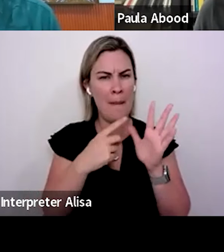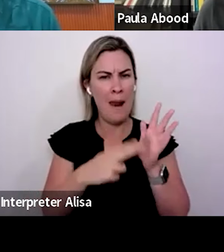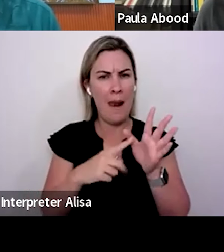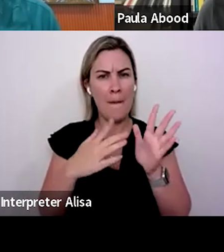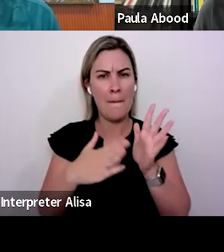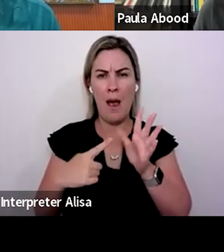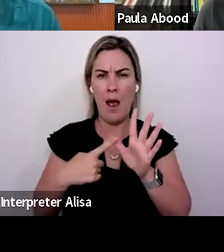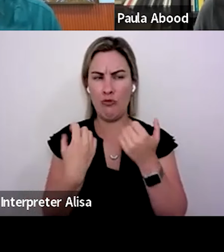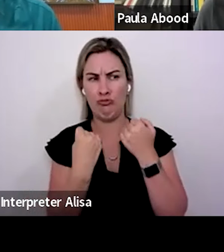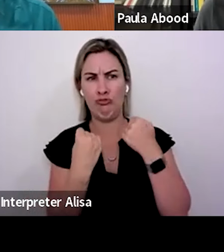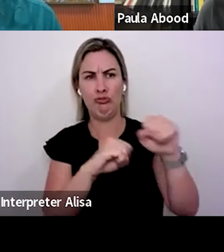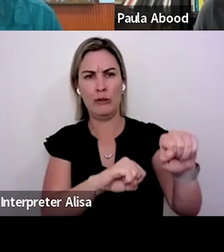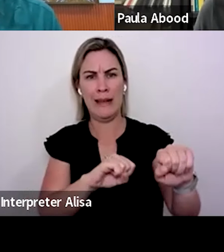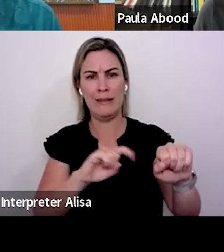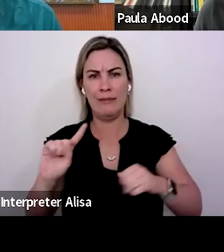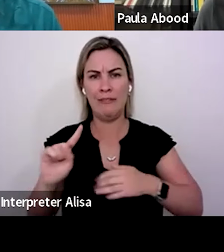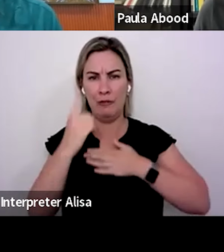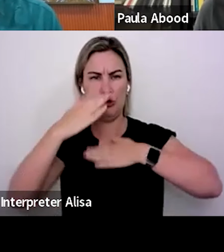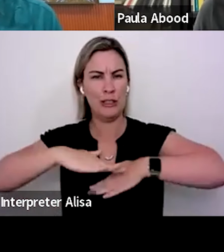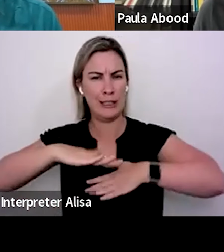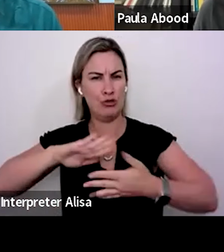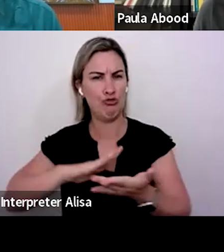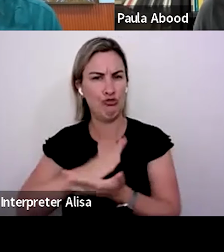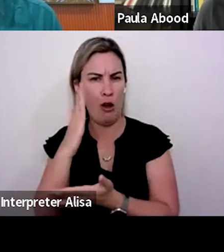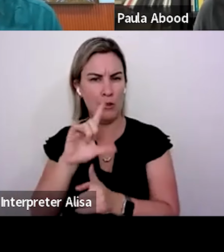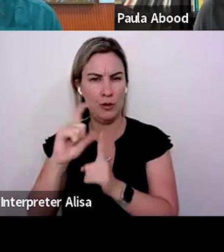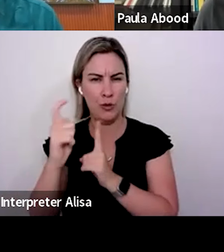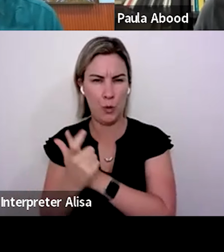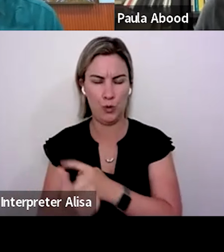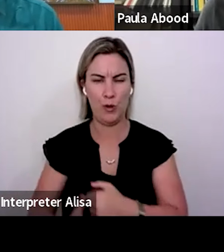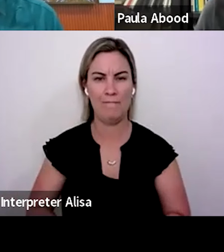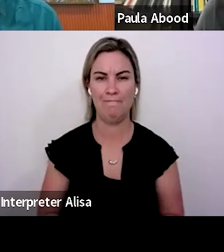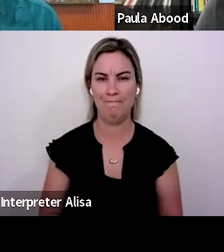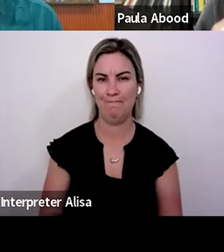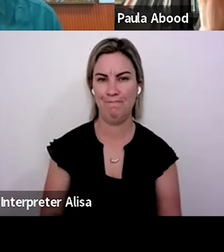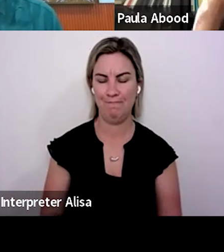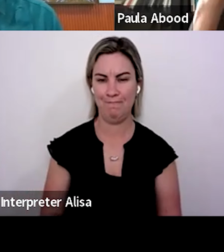Hi, everyone.